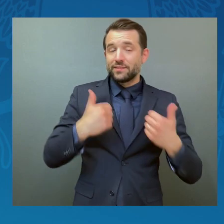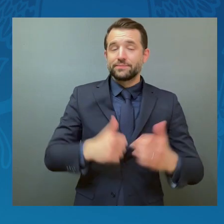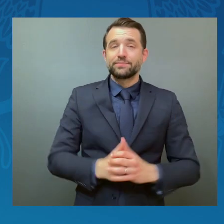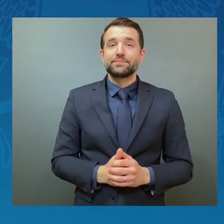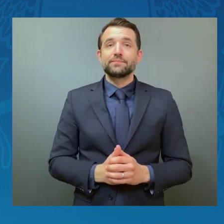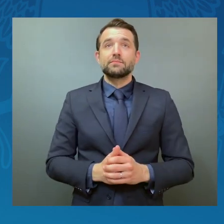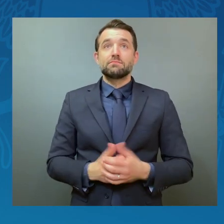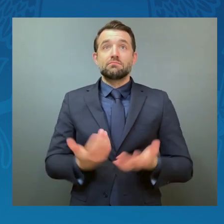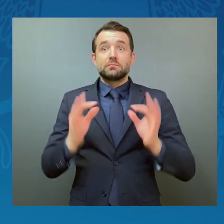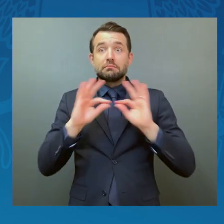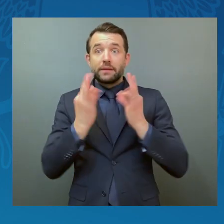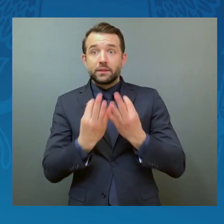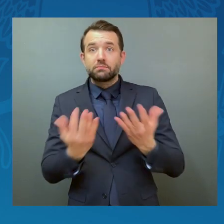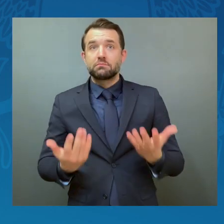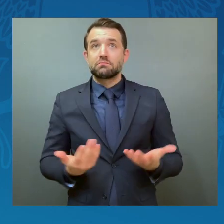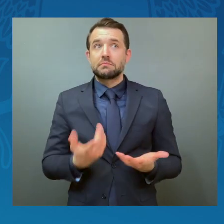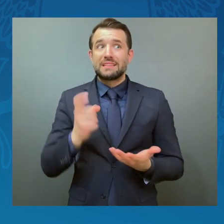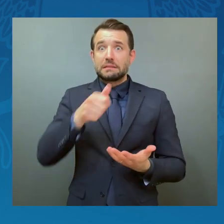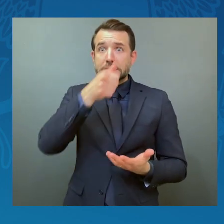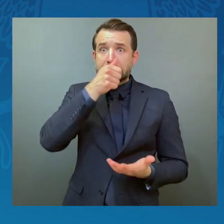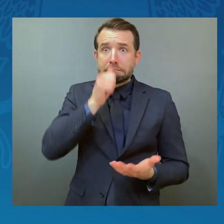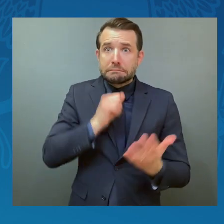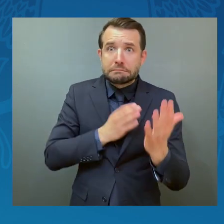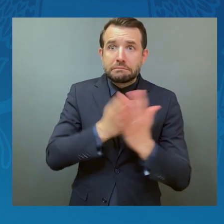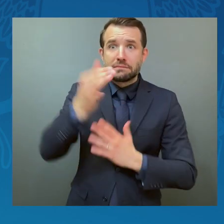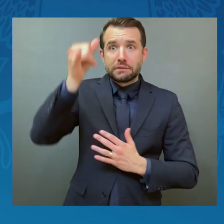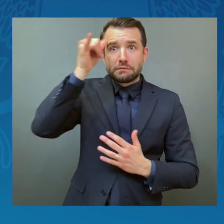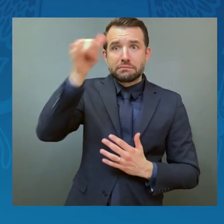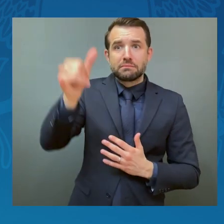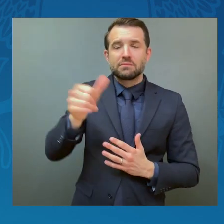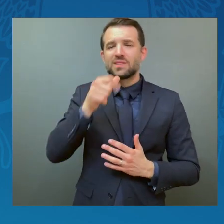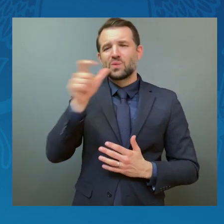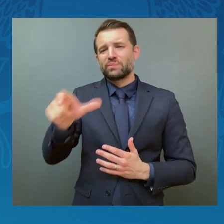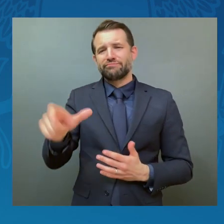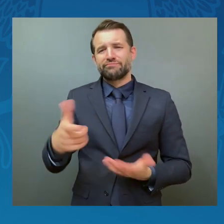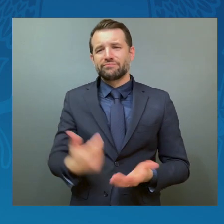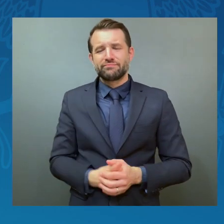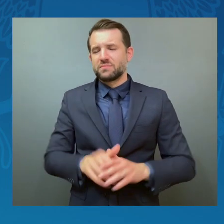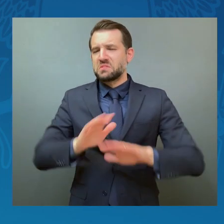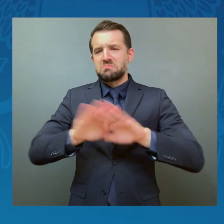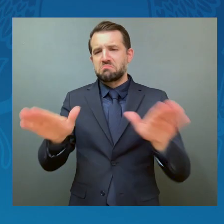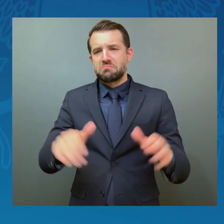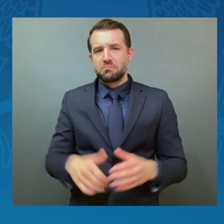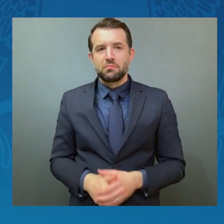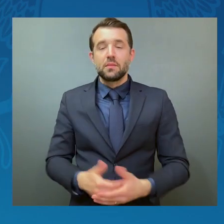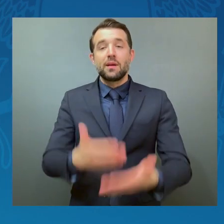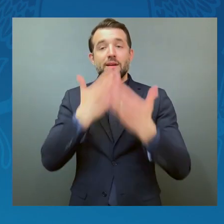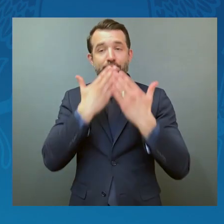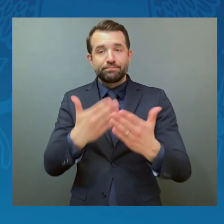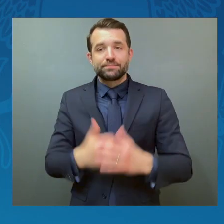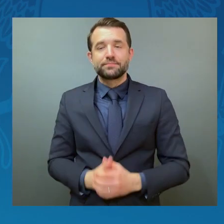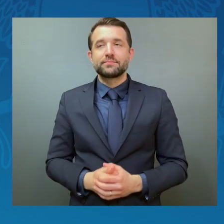Thank you so much.